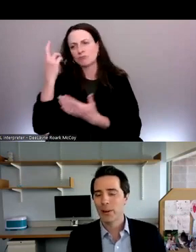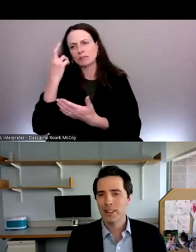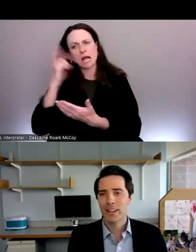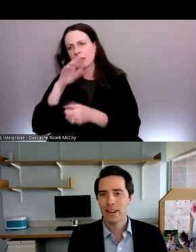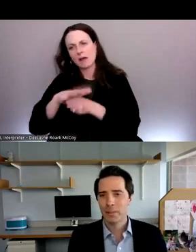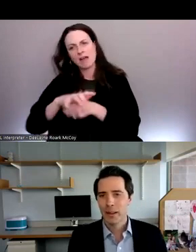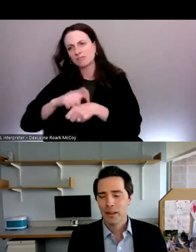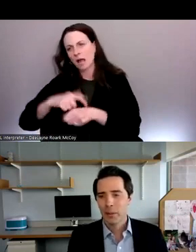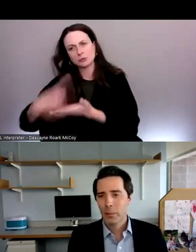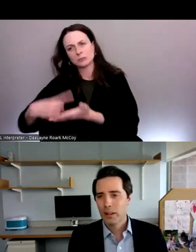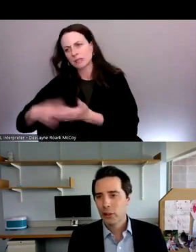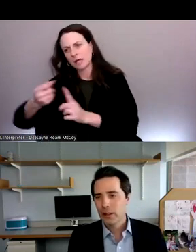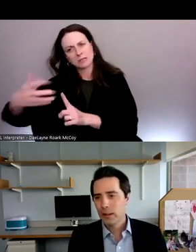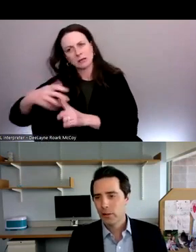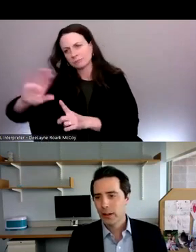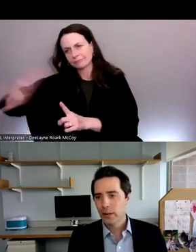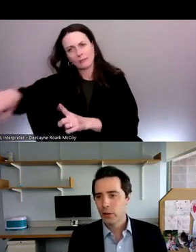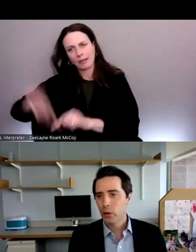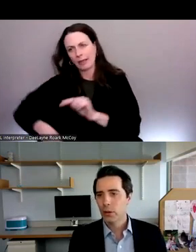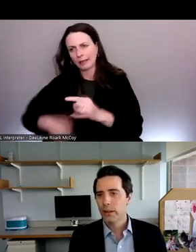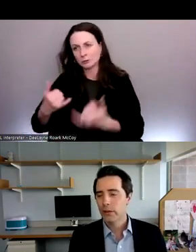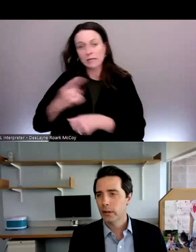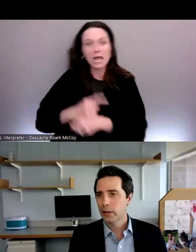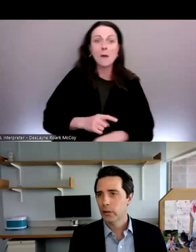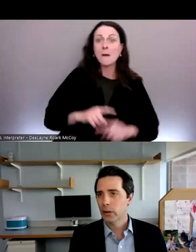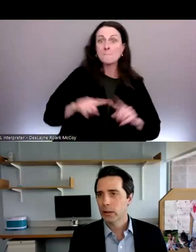about today but the genes that are